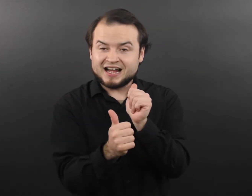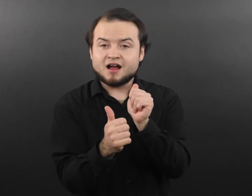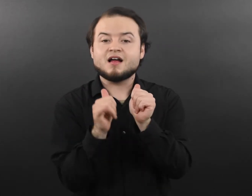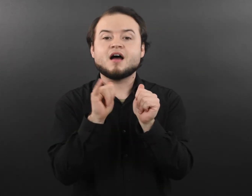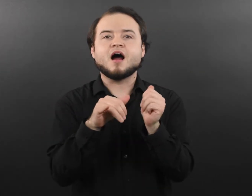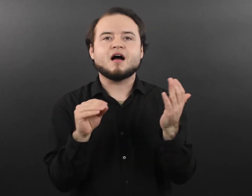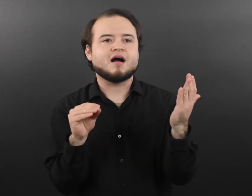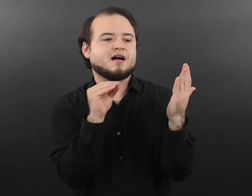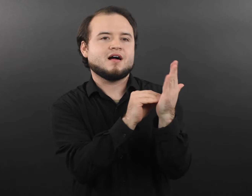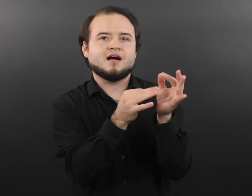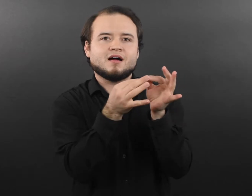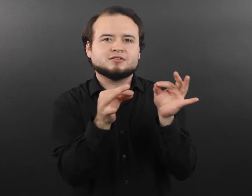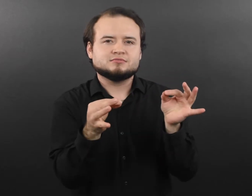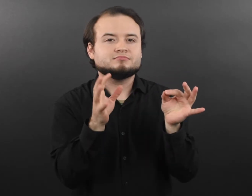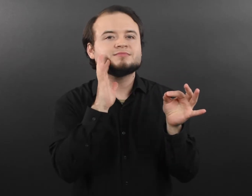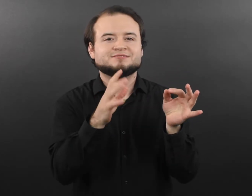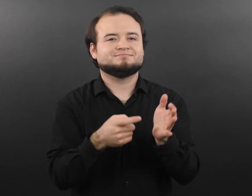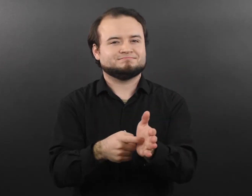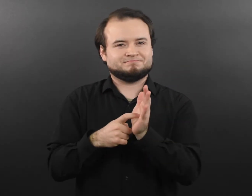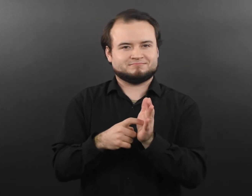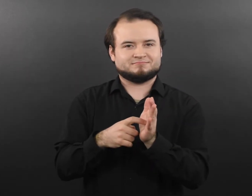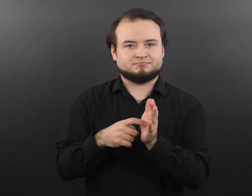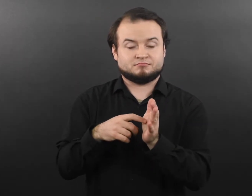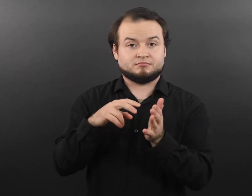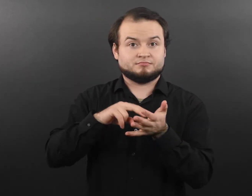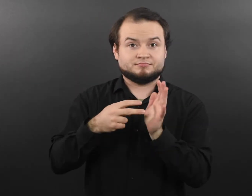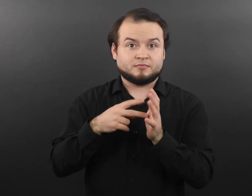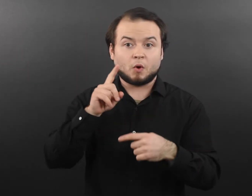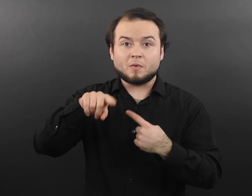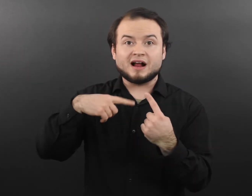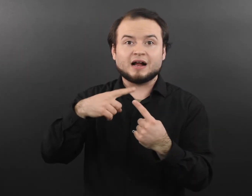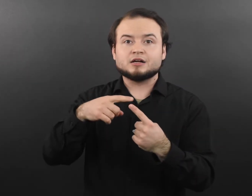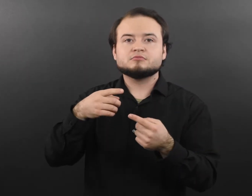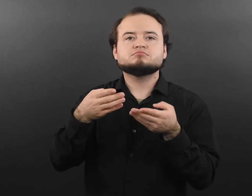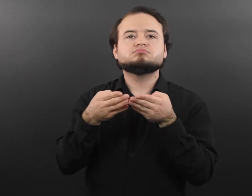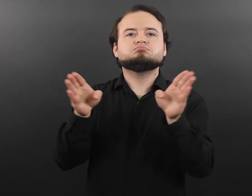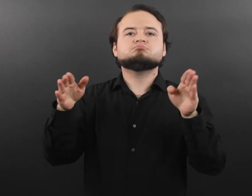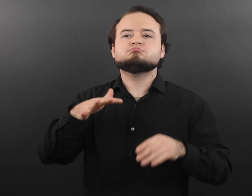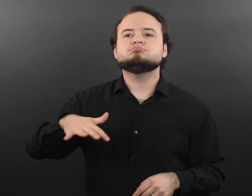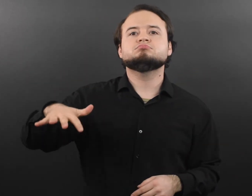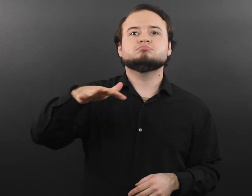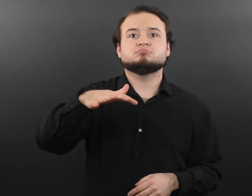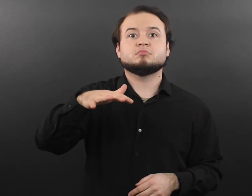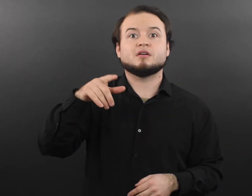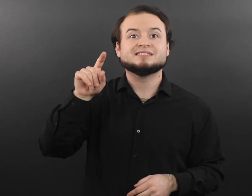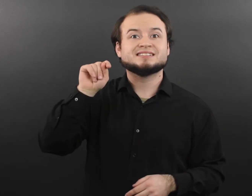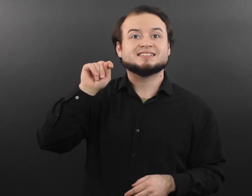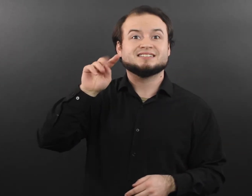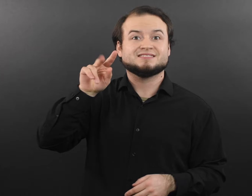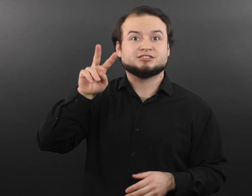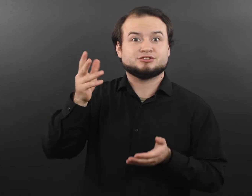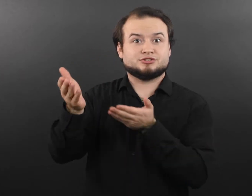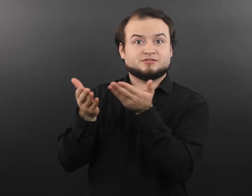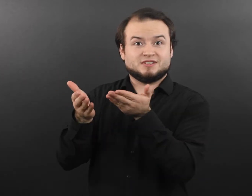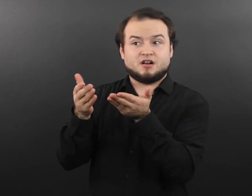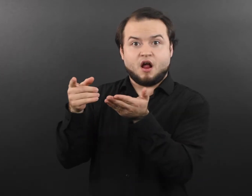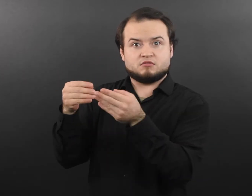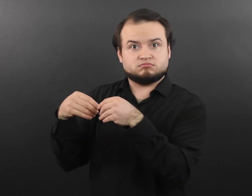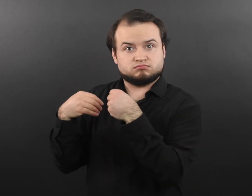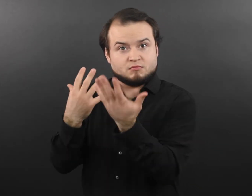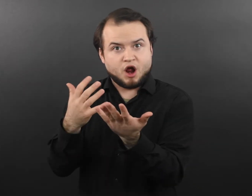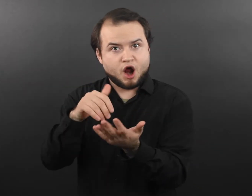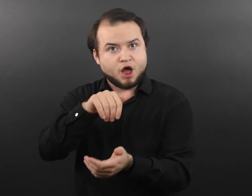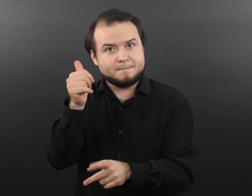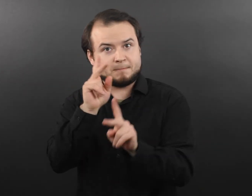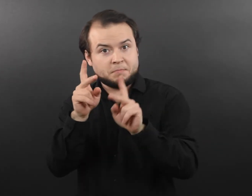requires that when television services are provided to other individuals, then it unlawful to